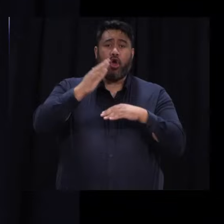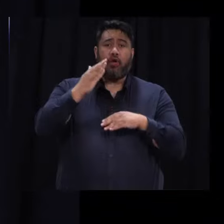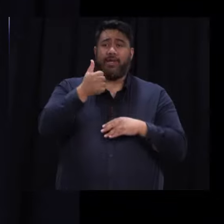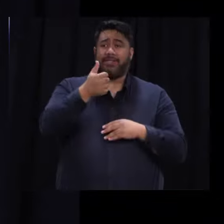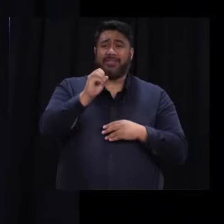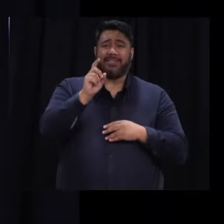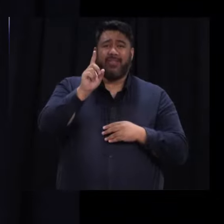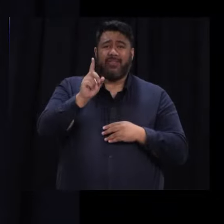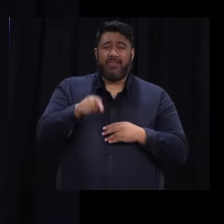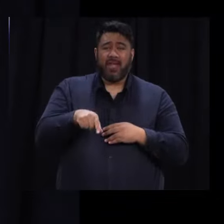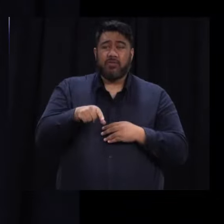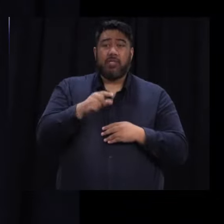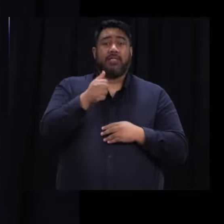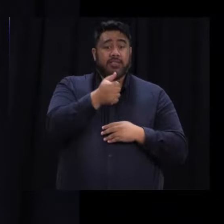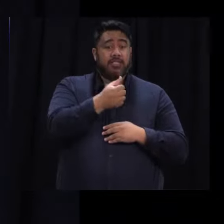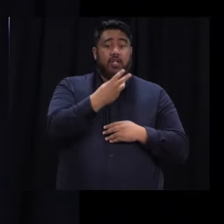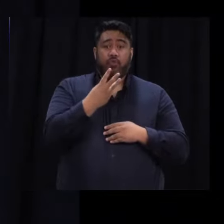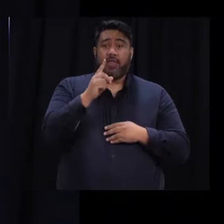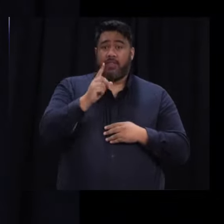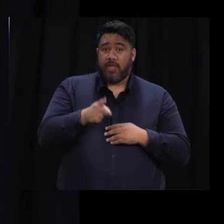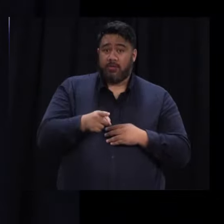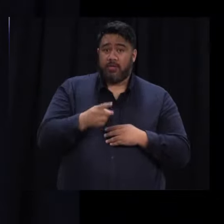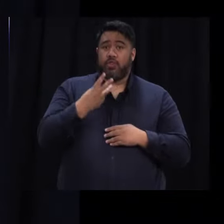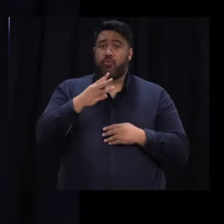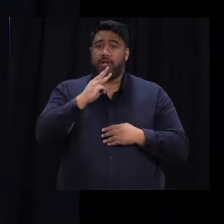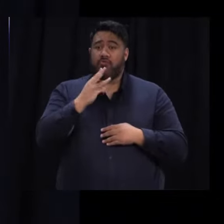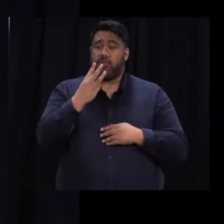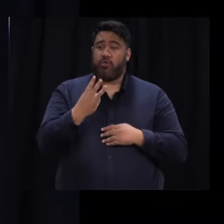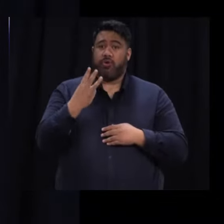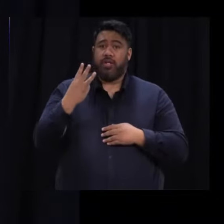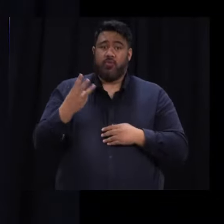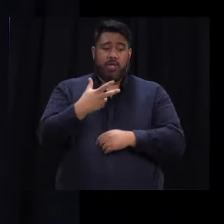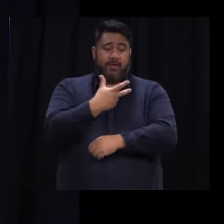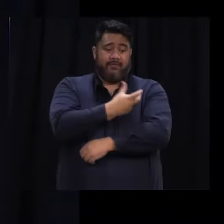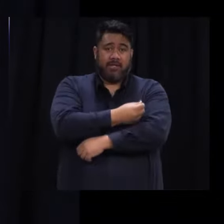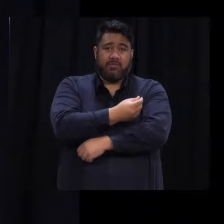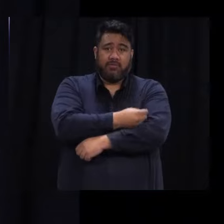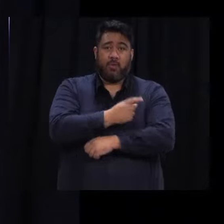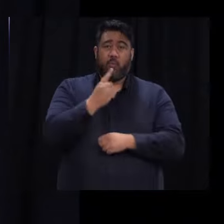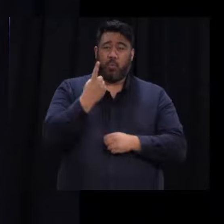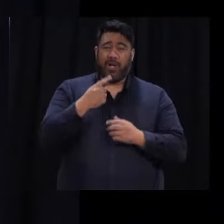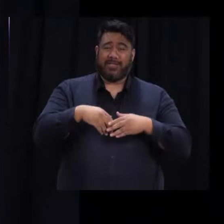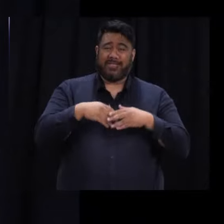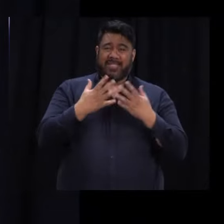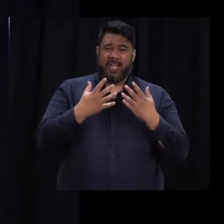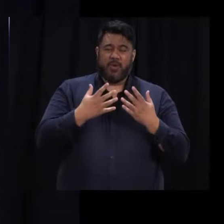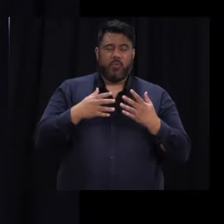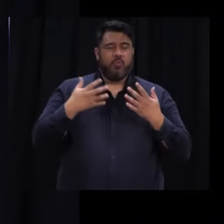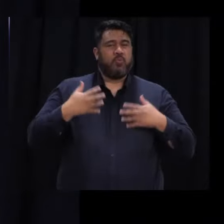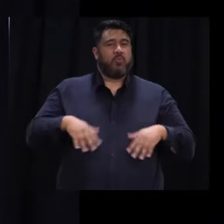vaccinations and the first time